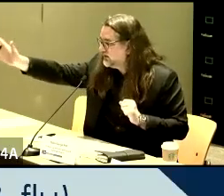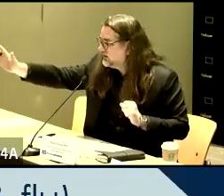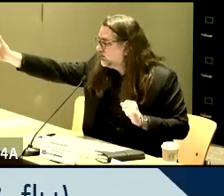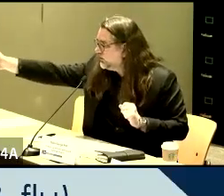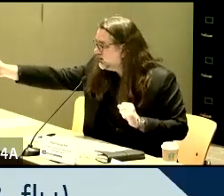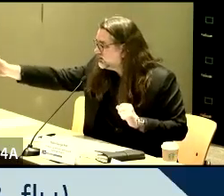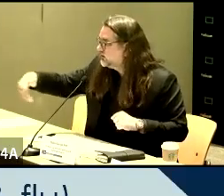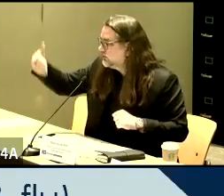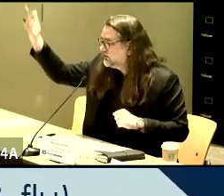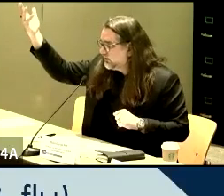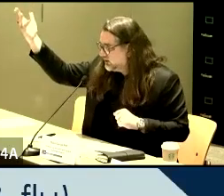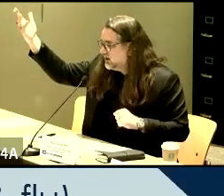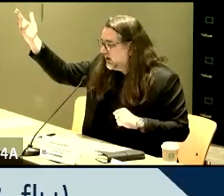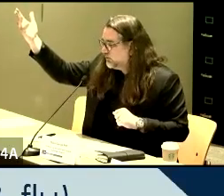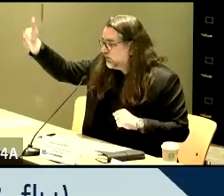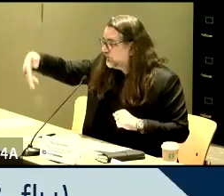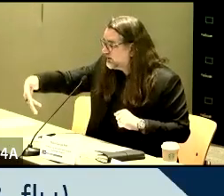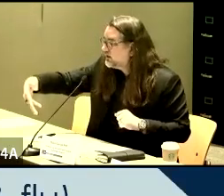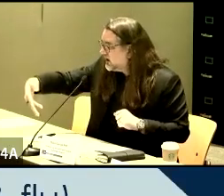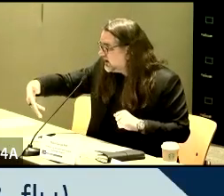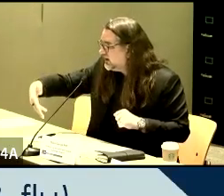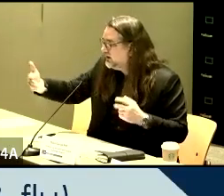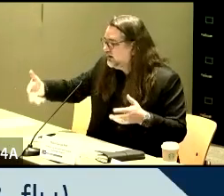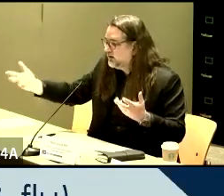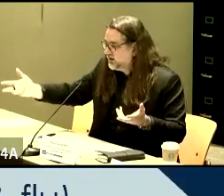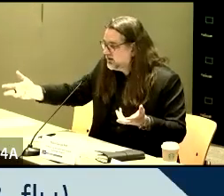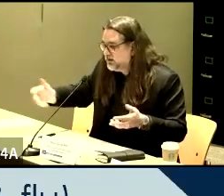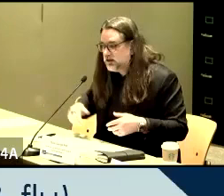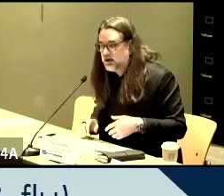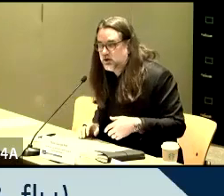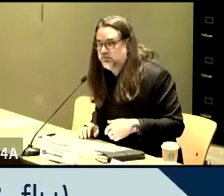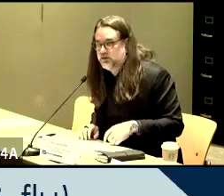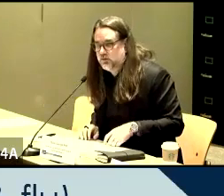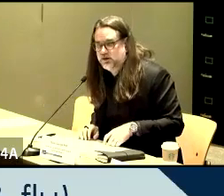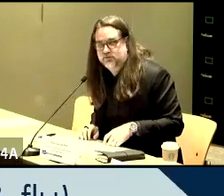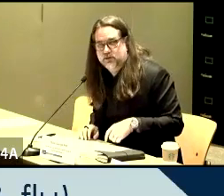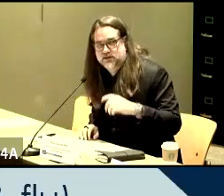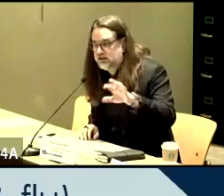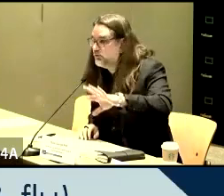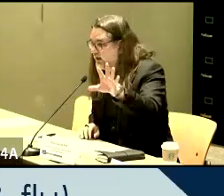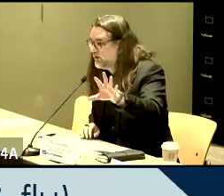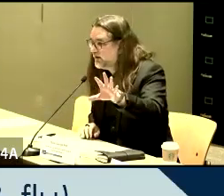of days to weeks in terms of a growth or decline in the COVID or influenza in your area?